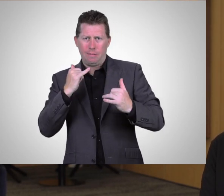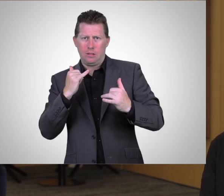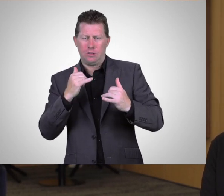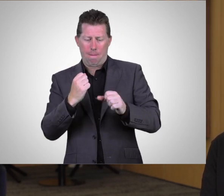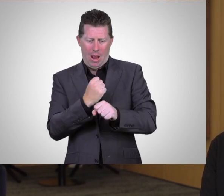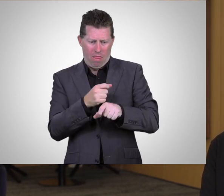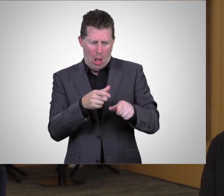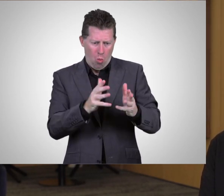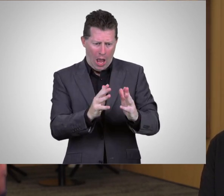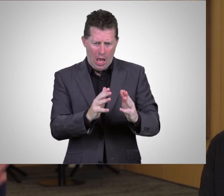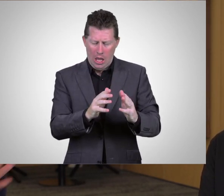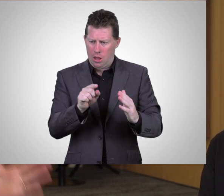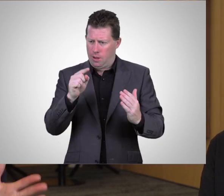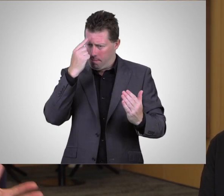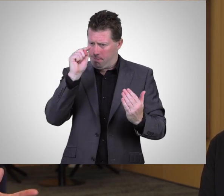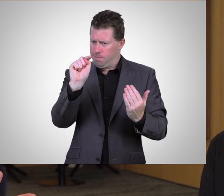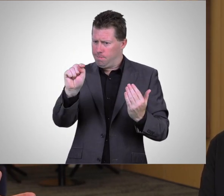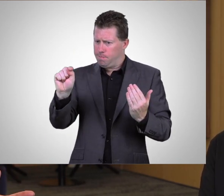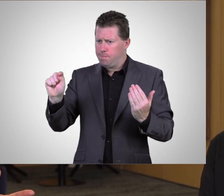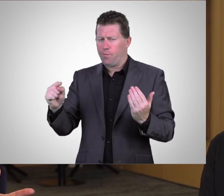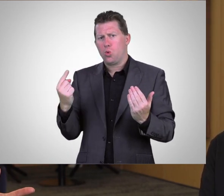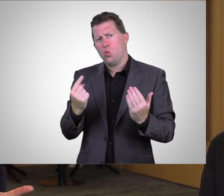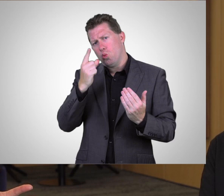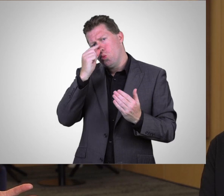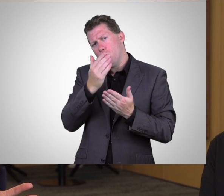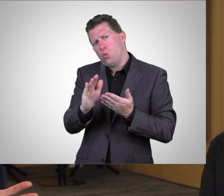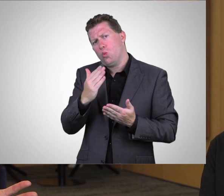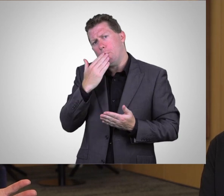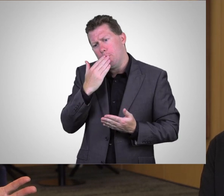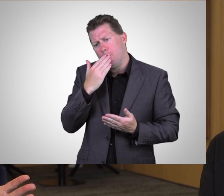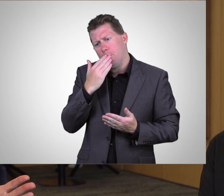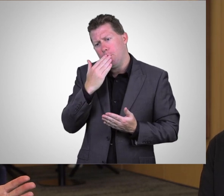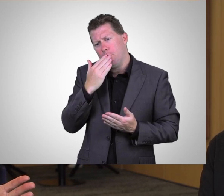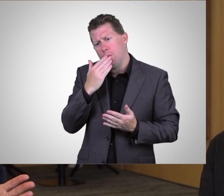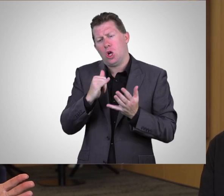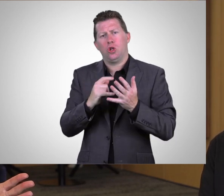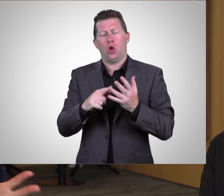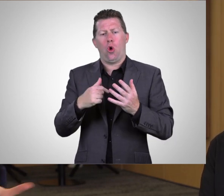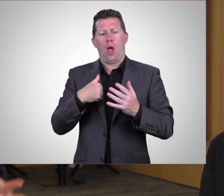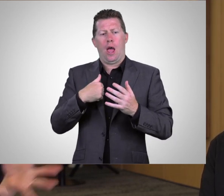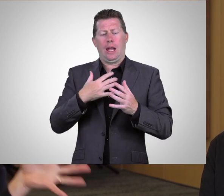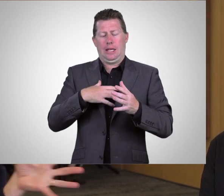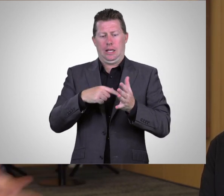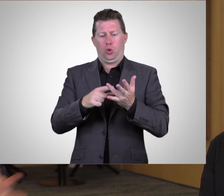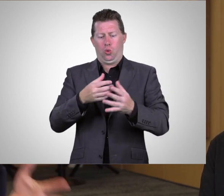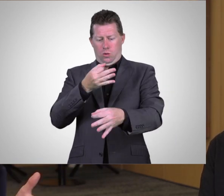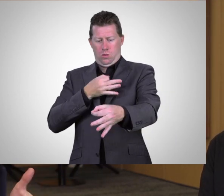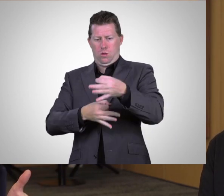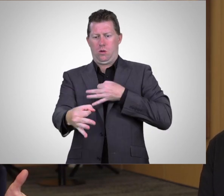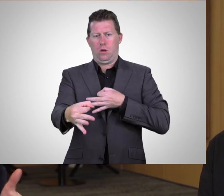so just to have that in mind and sort of think... put yourself into the position of